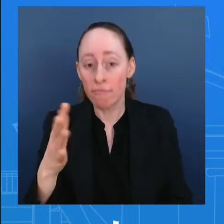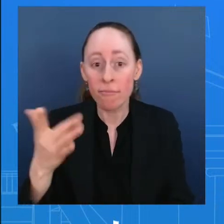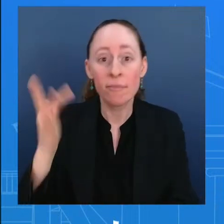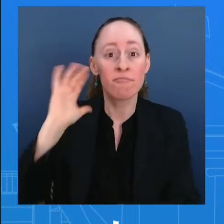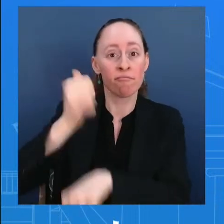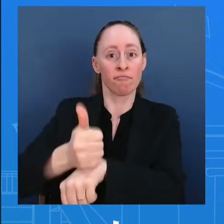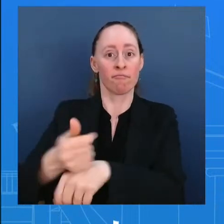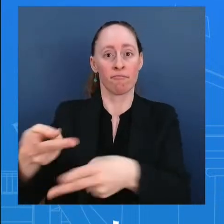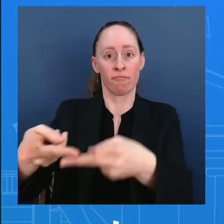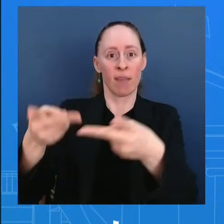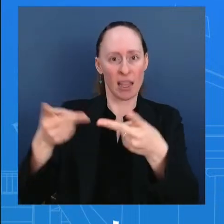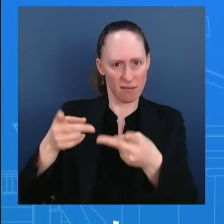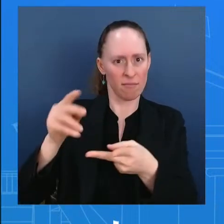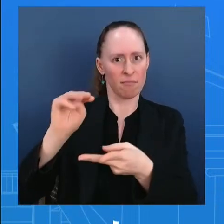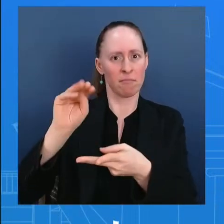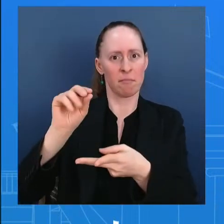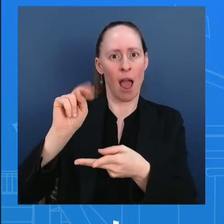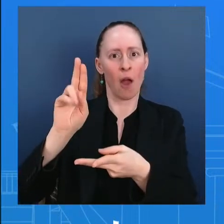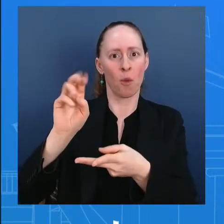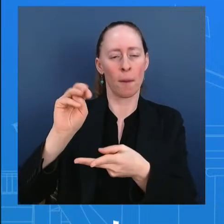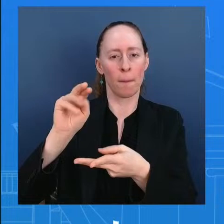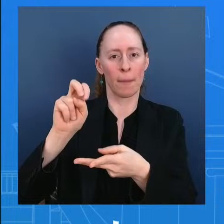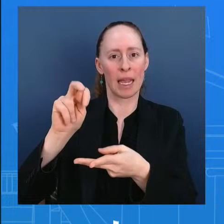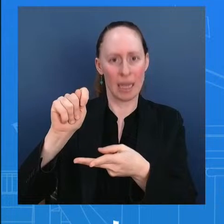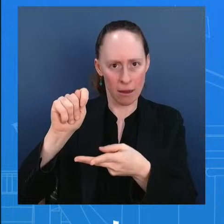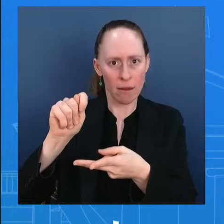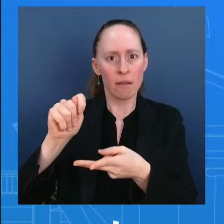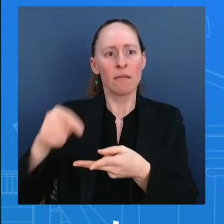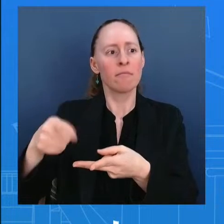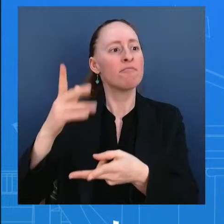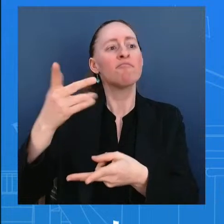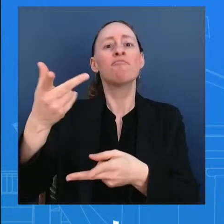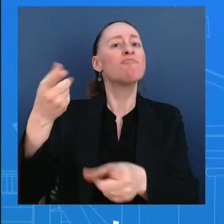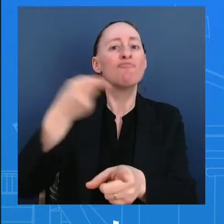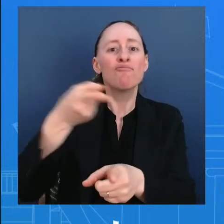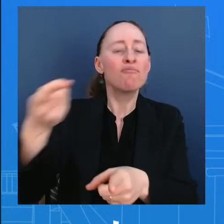on protecting more than 46 million land and water,